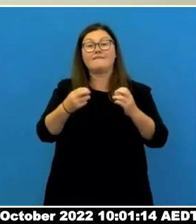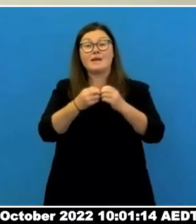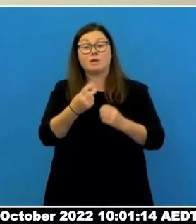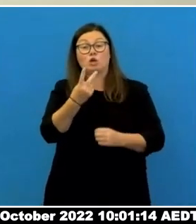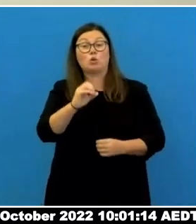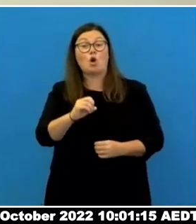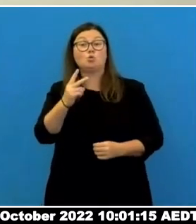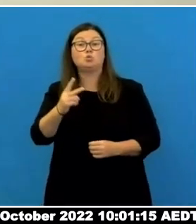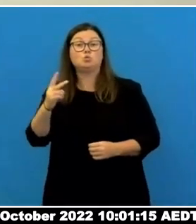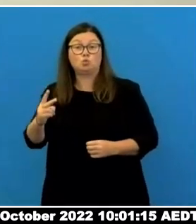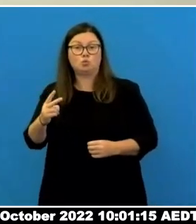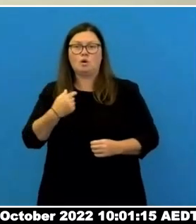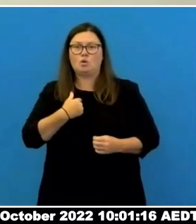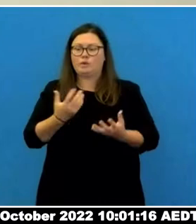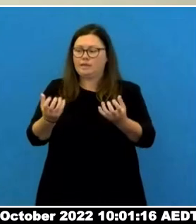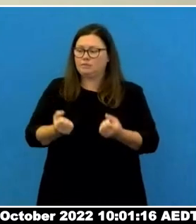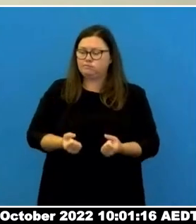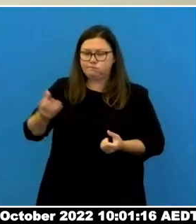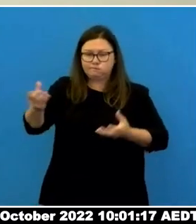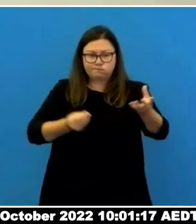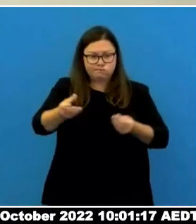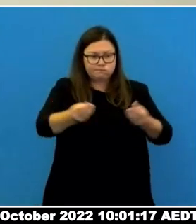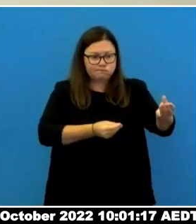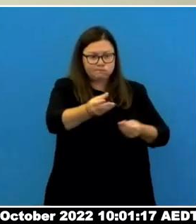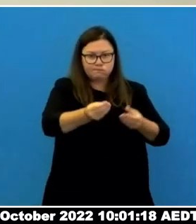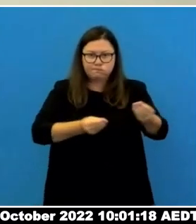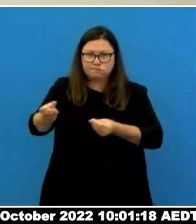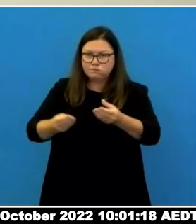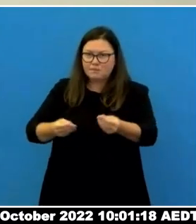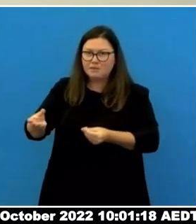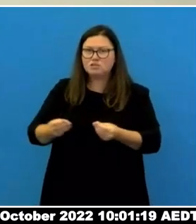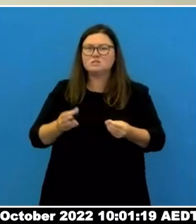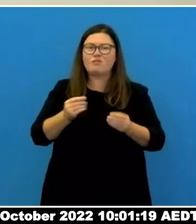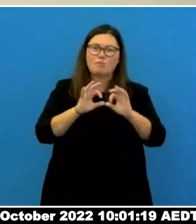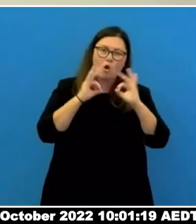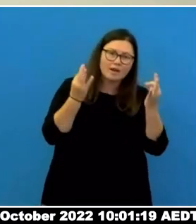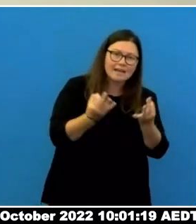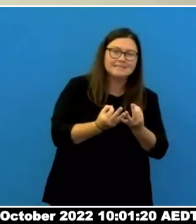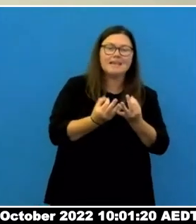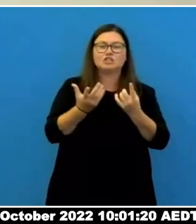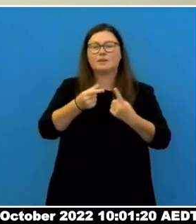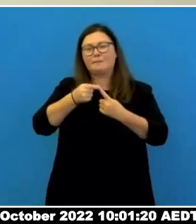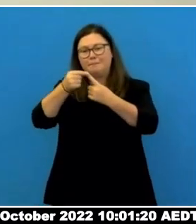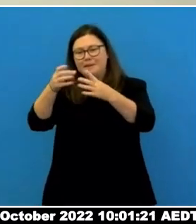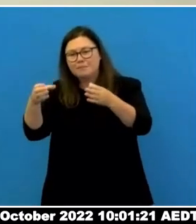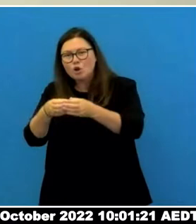received submissions on a framework from individuals, organisations, peak bodies, experts and researchers.